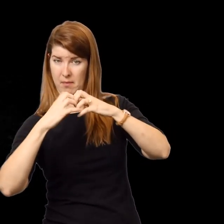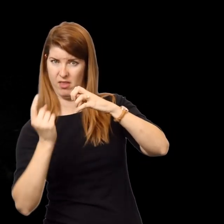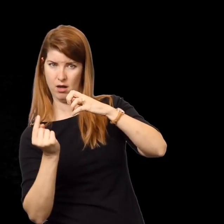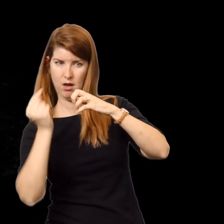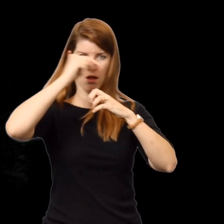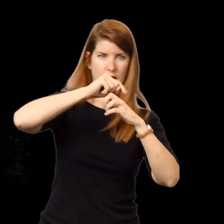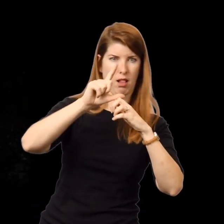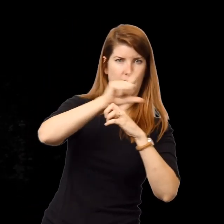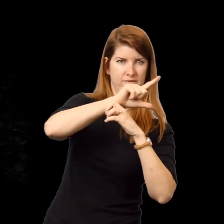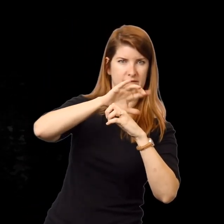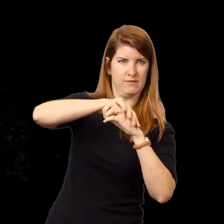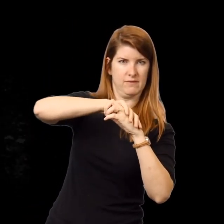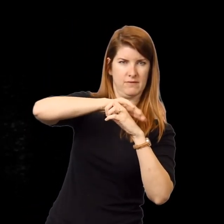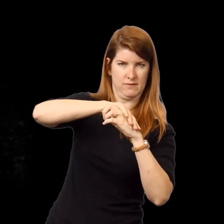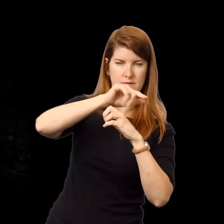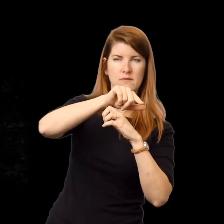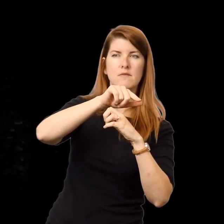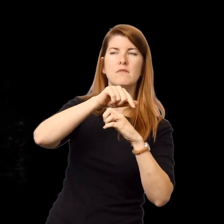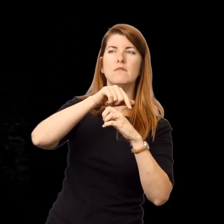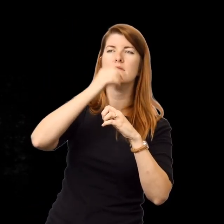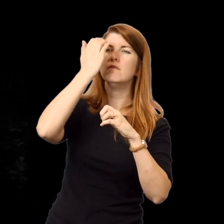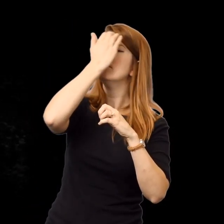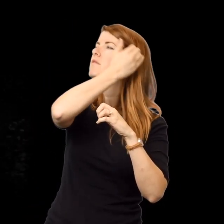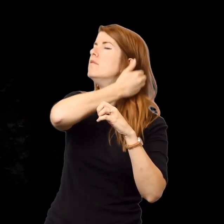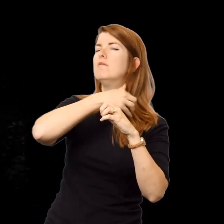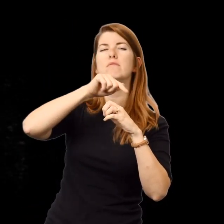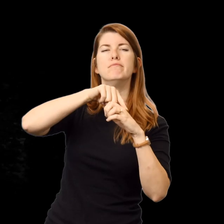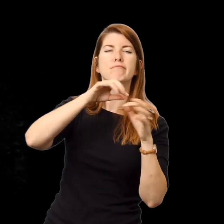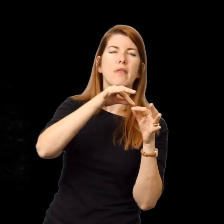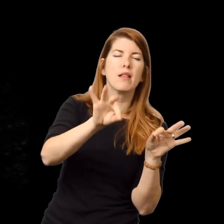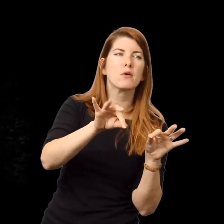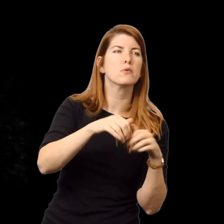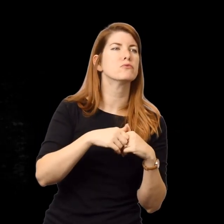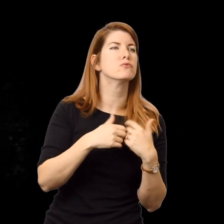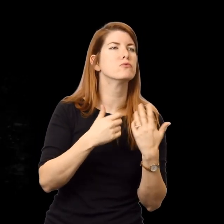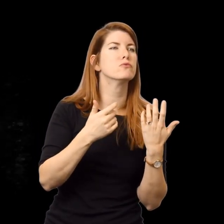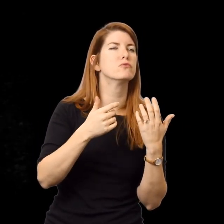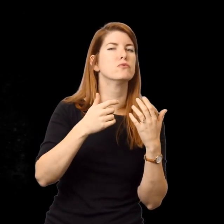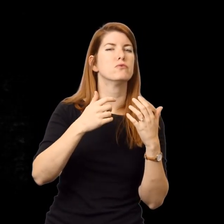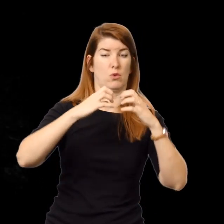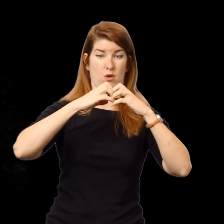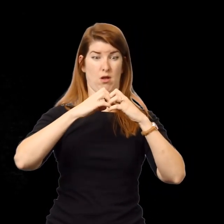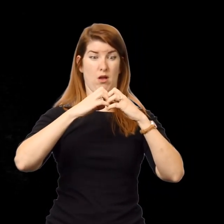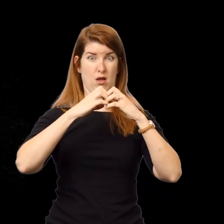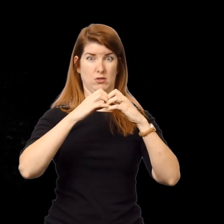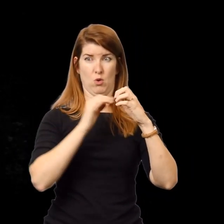Then it crosses over the midline, and it develops the left brain, which is language.